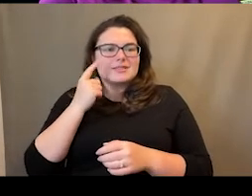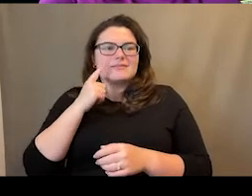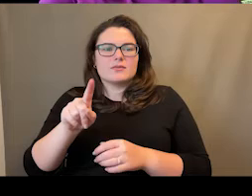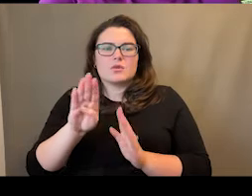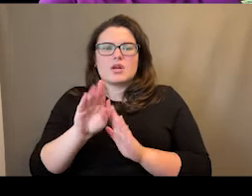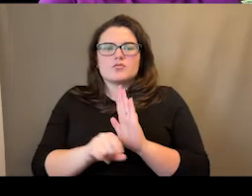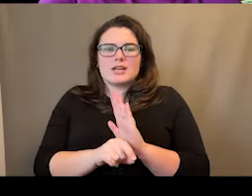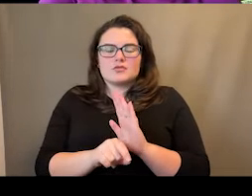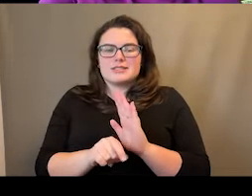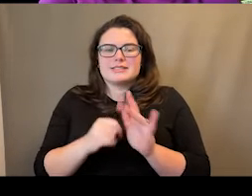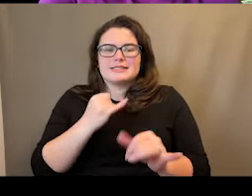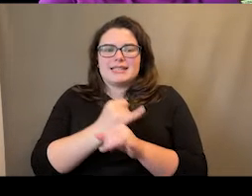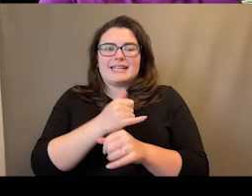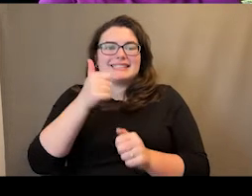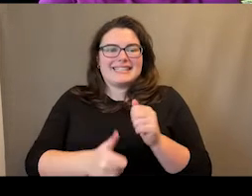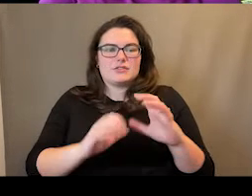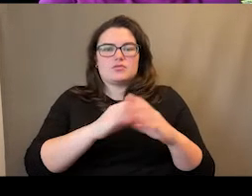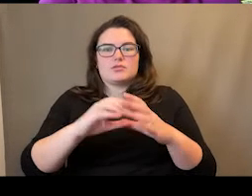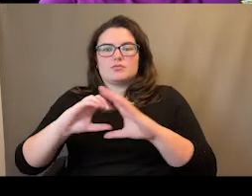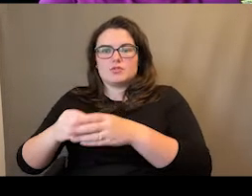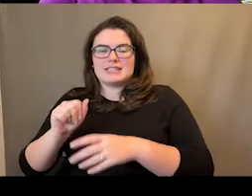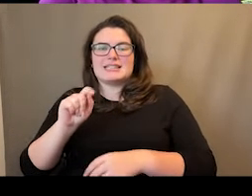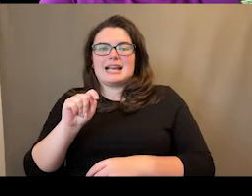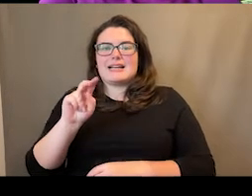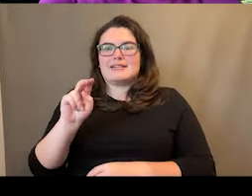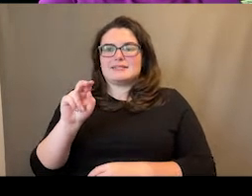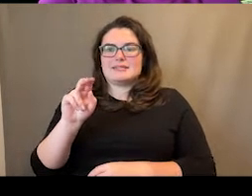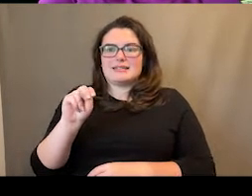Each directorate at the NSF accepts REU proposals.